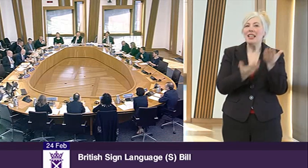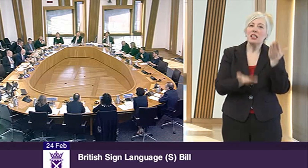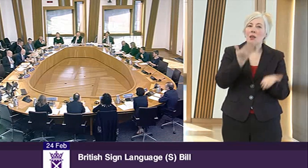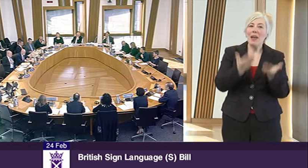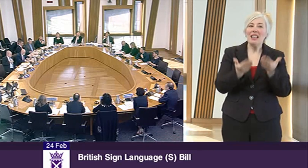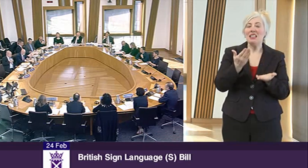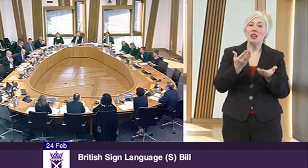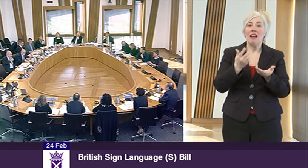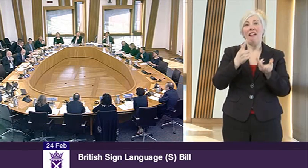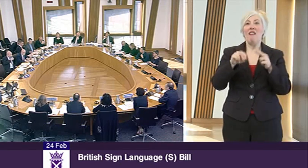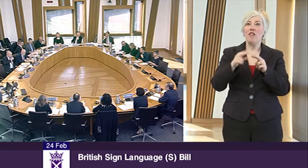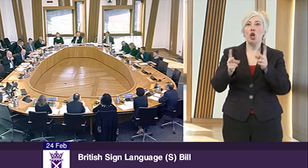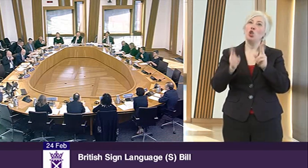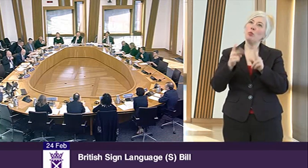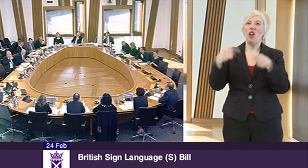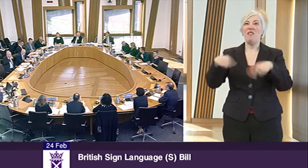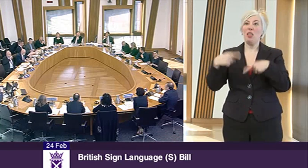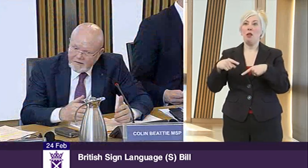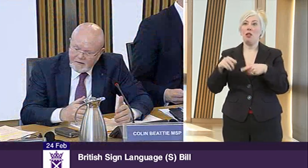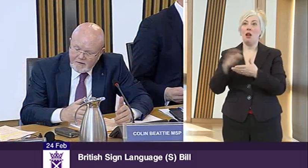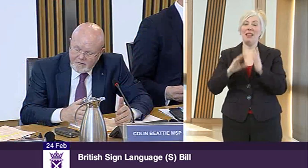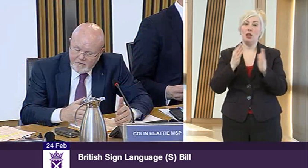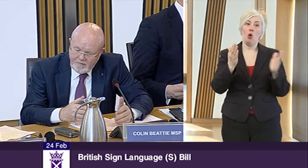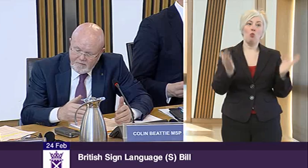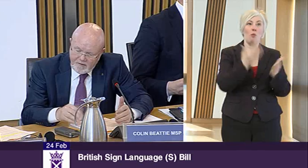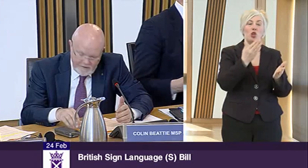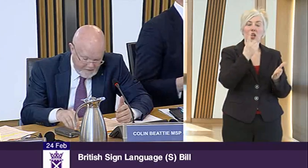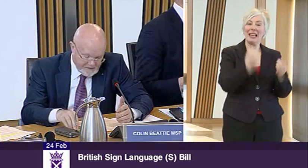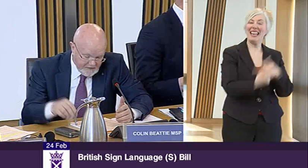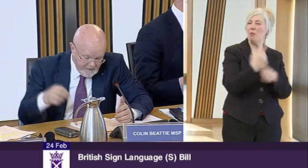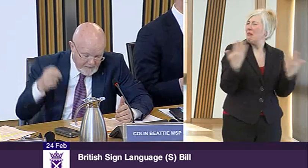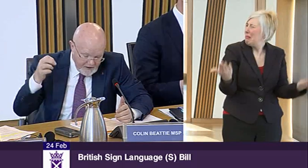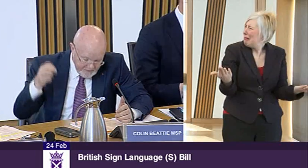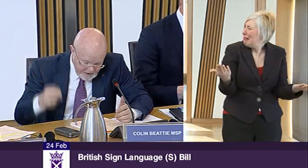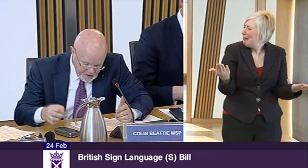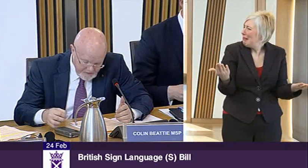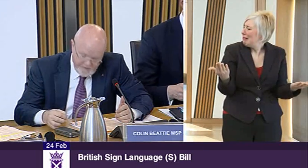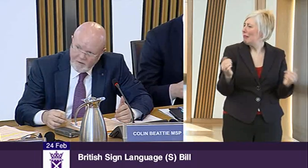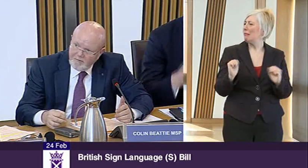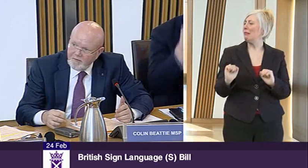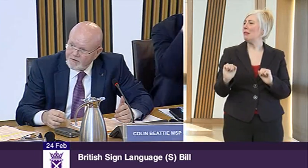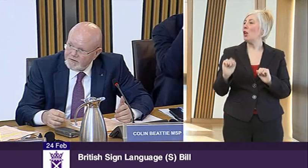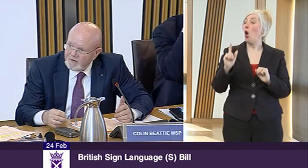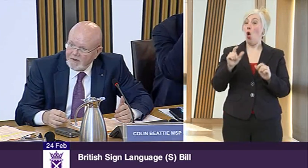on availability of BSL interpreters, and that the interpretation of the word “promotion”